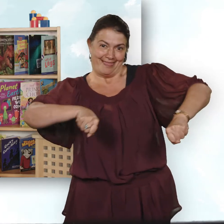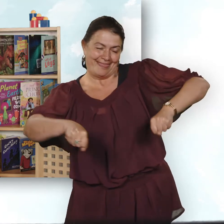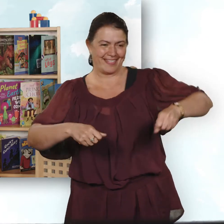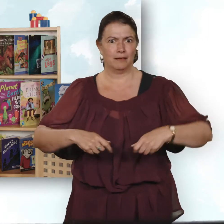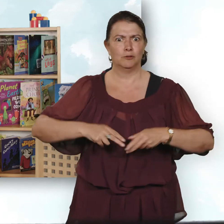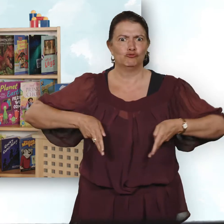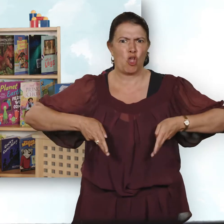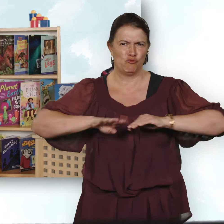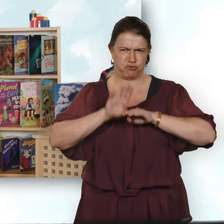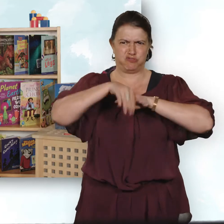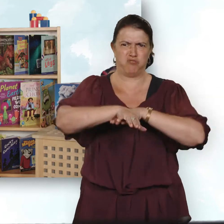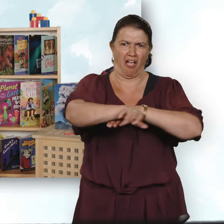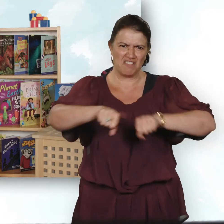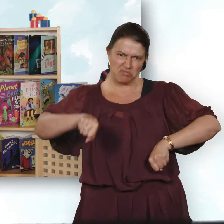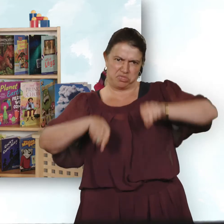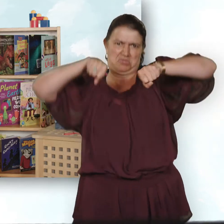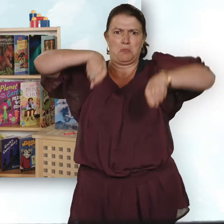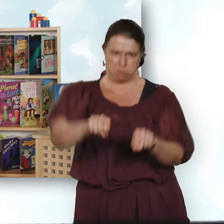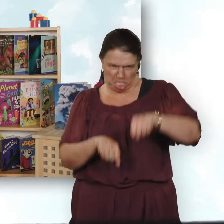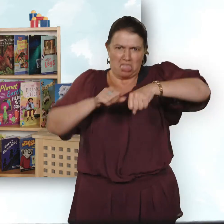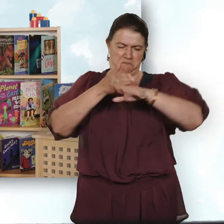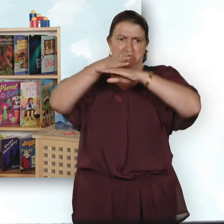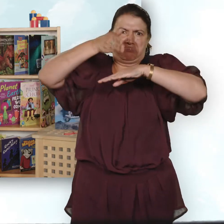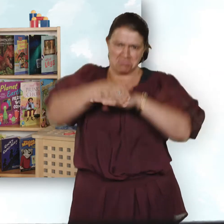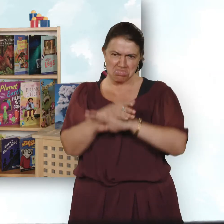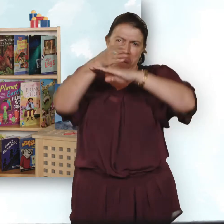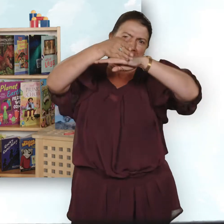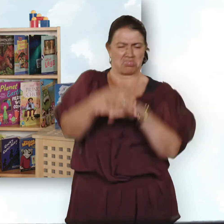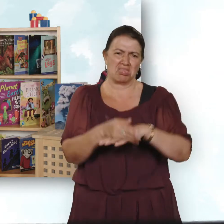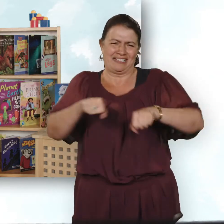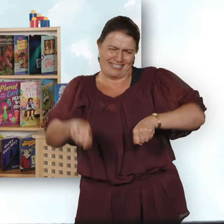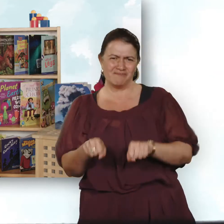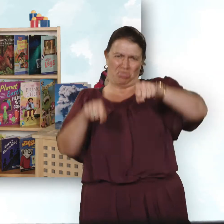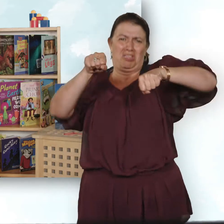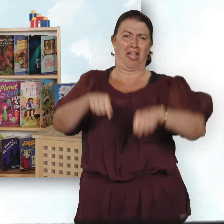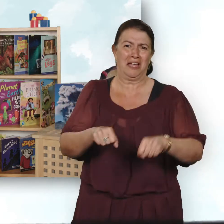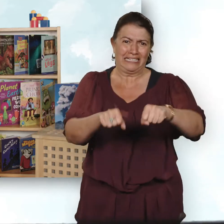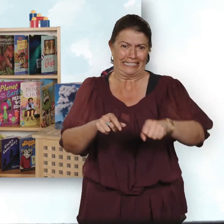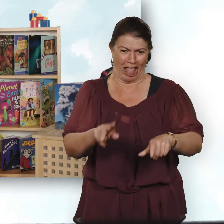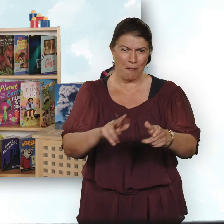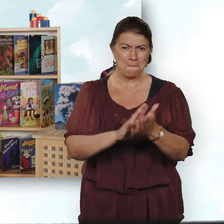But the road was rough. The tyres made the bumps even worse – and that wasn’t all.